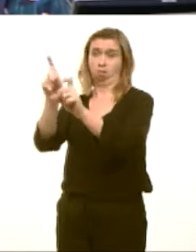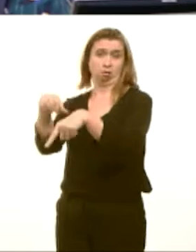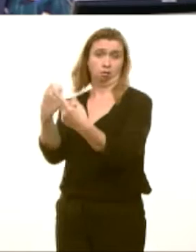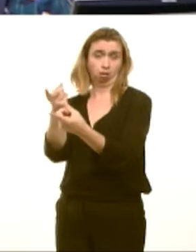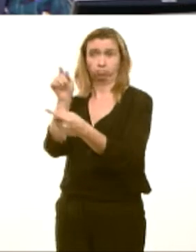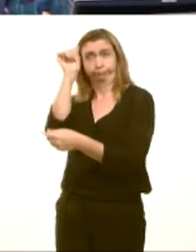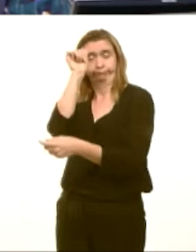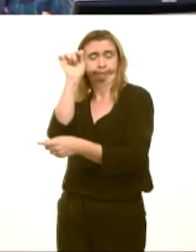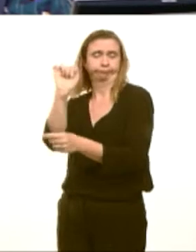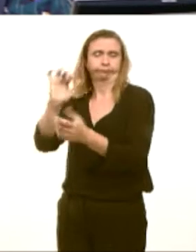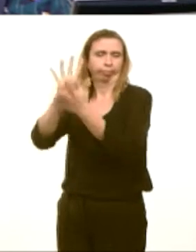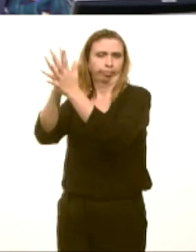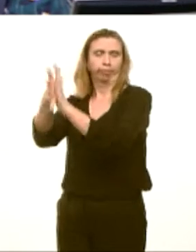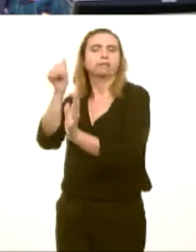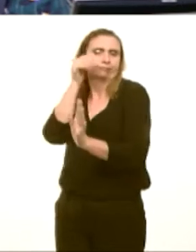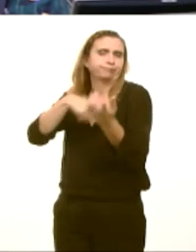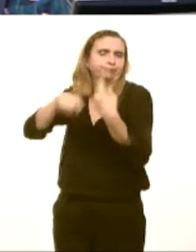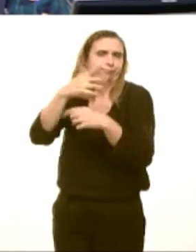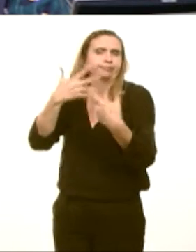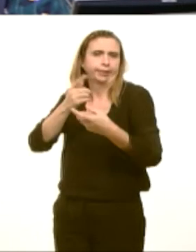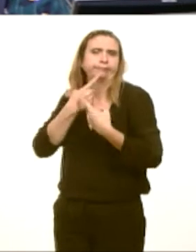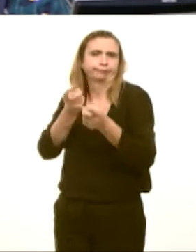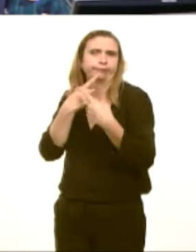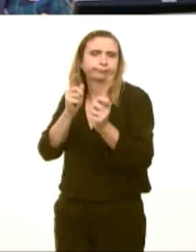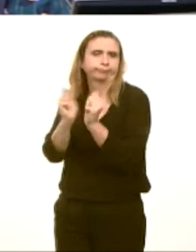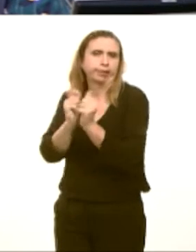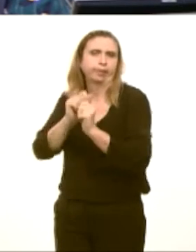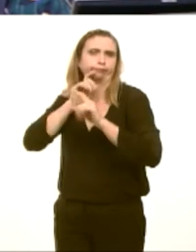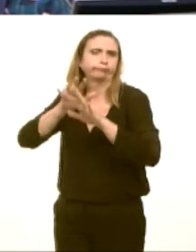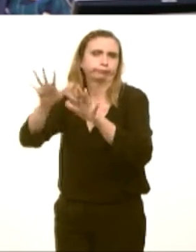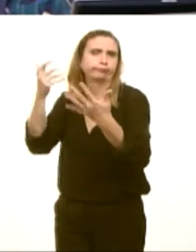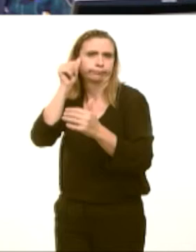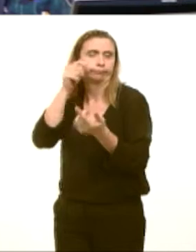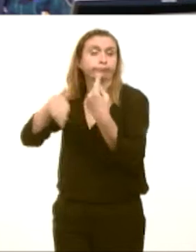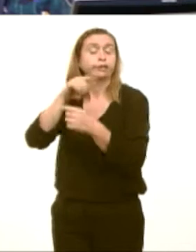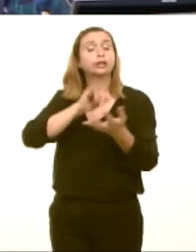The SuRNICC is a wholly new operation in that regard, and the SuRNICC is moving forward.